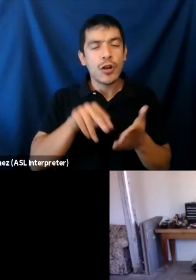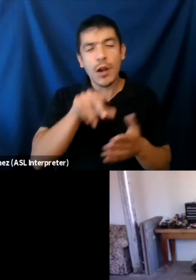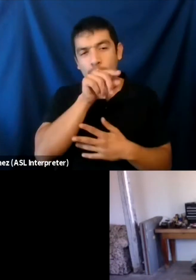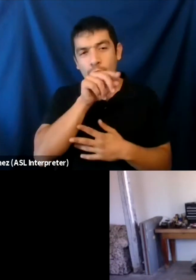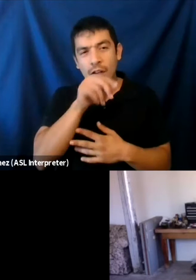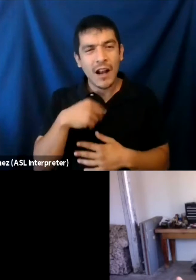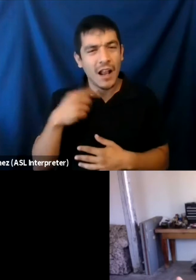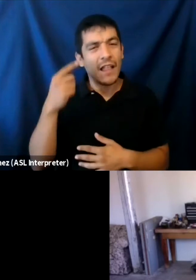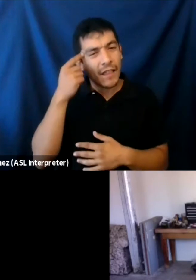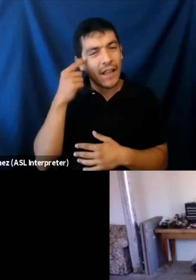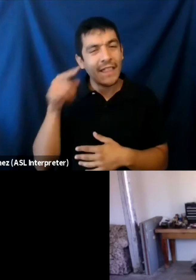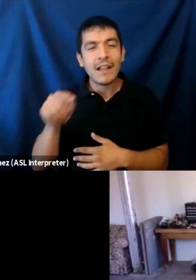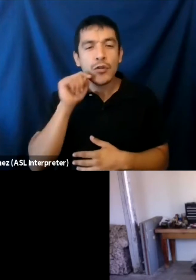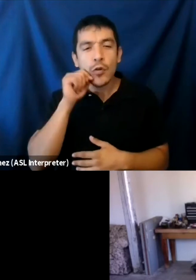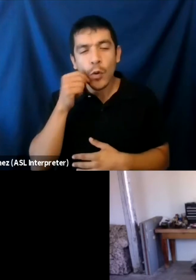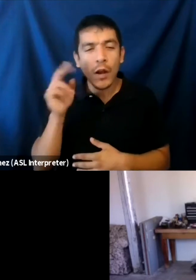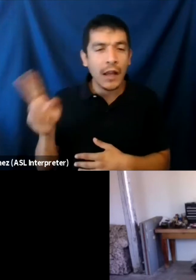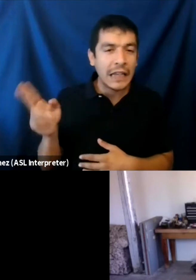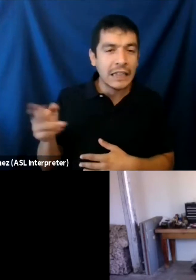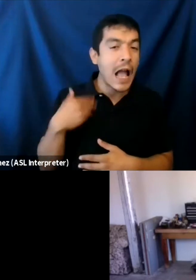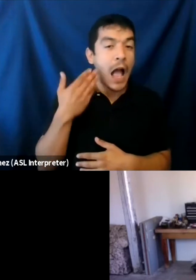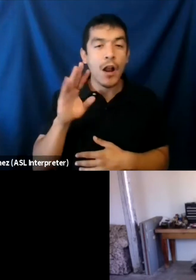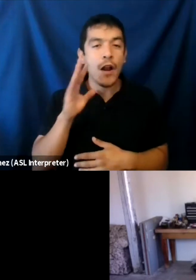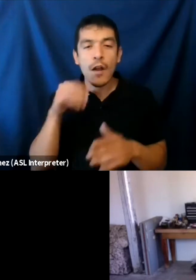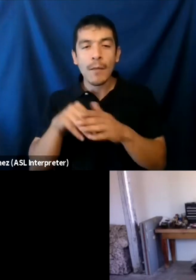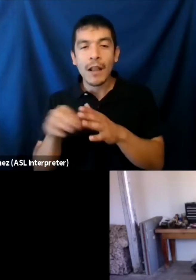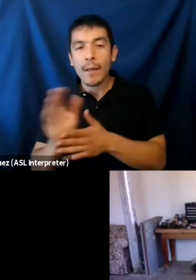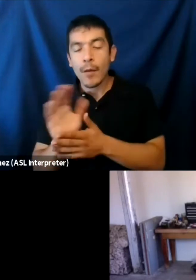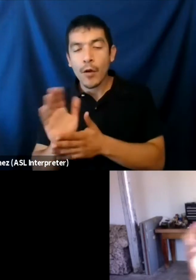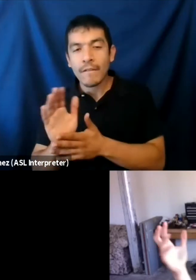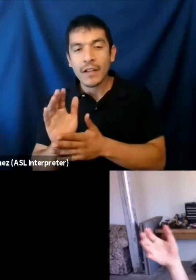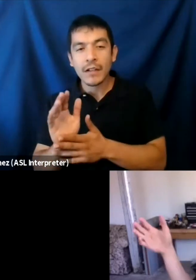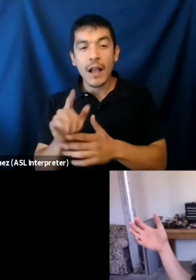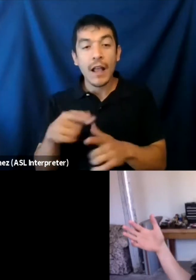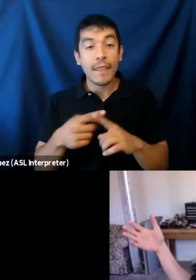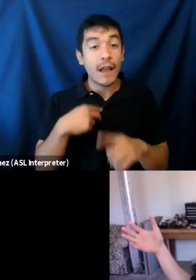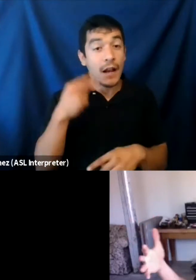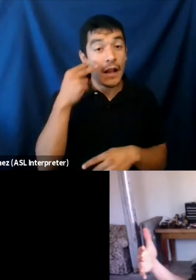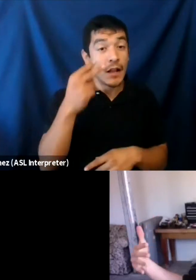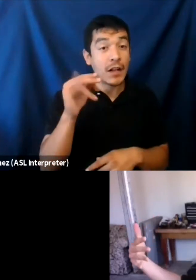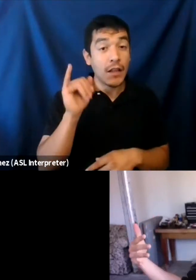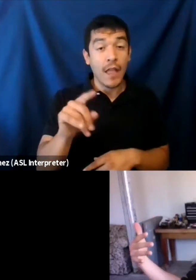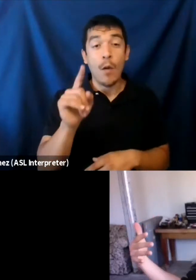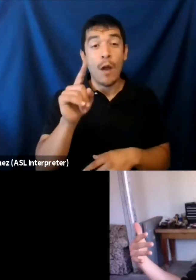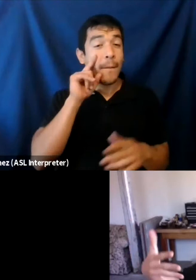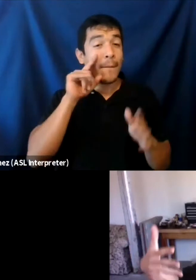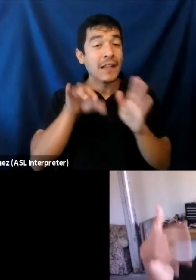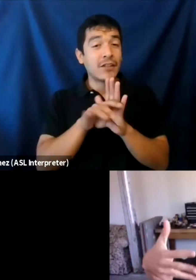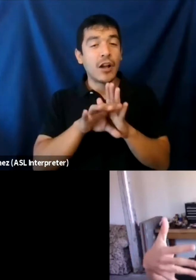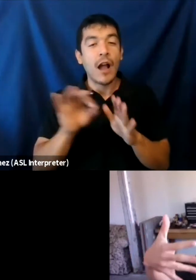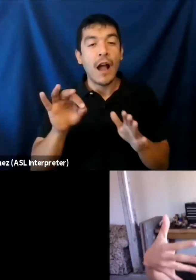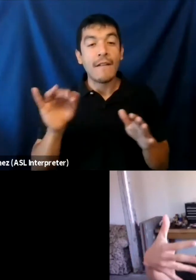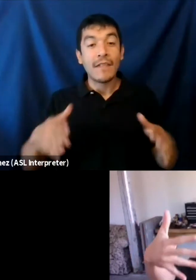oh, this is a cool history, I don't know if it's gonna be in there. And I saw that one image of the pigeon's wing